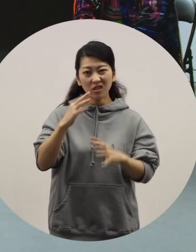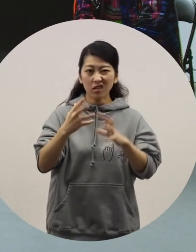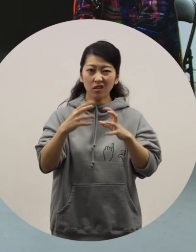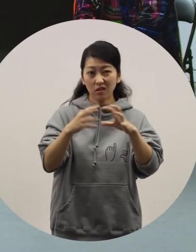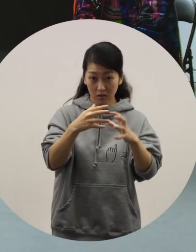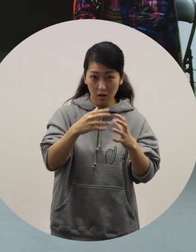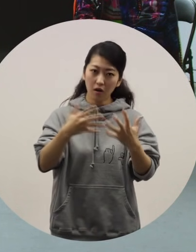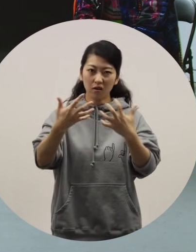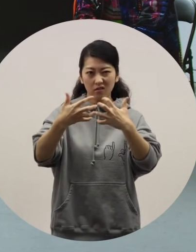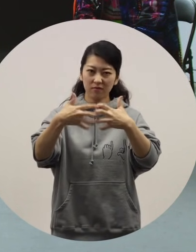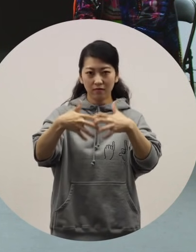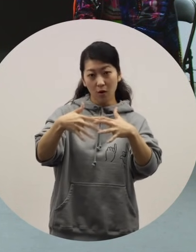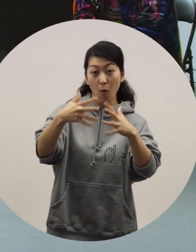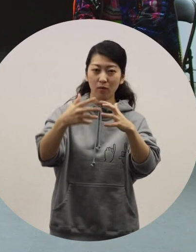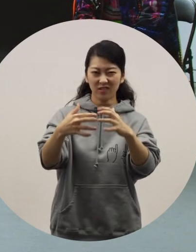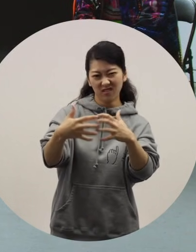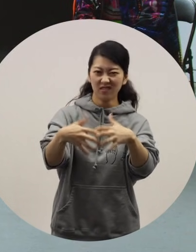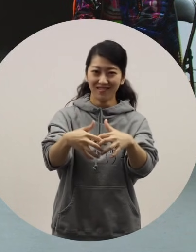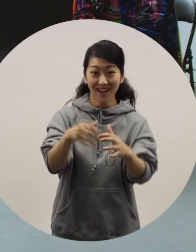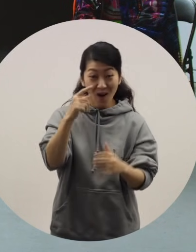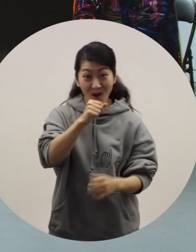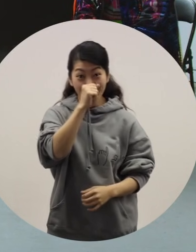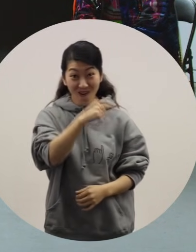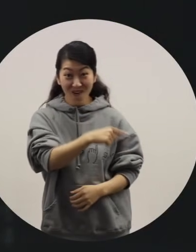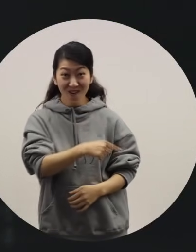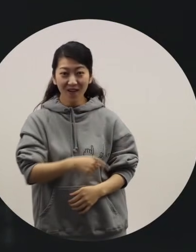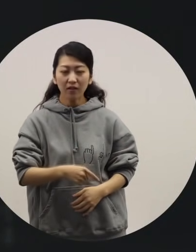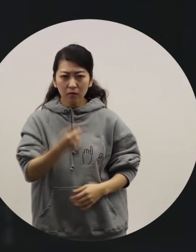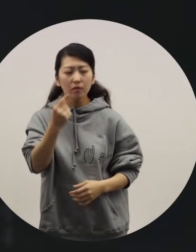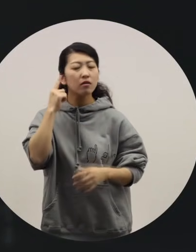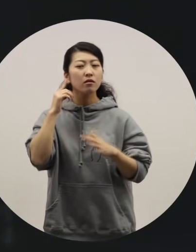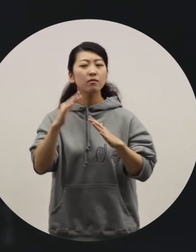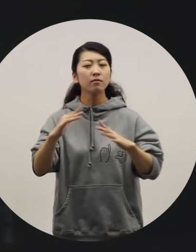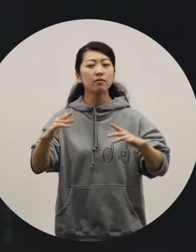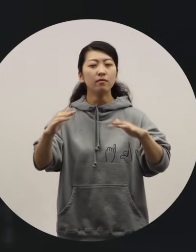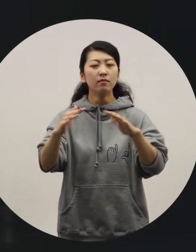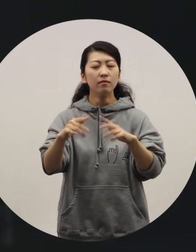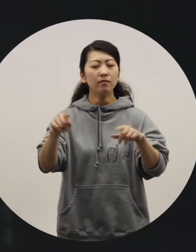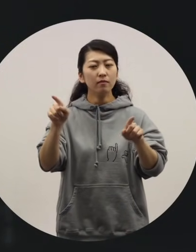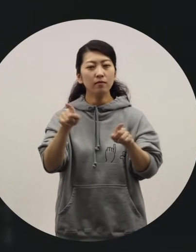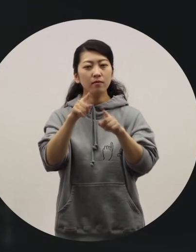of natural and psychedelic sounds. I don't want everyone